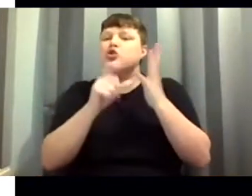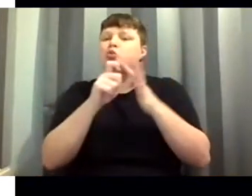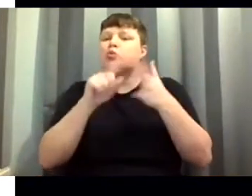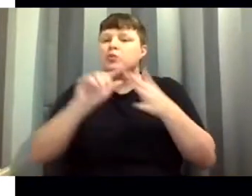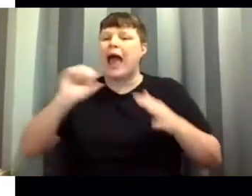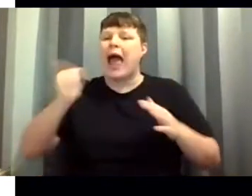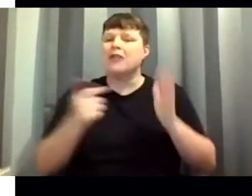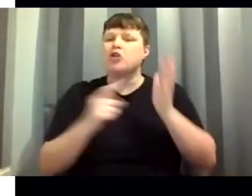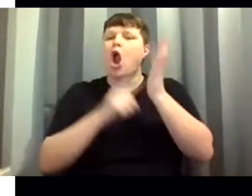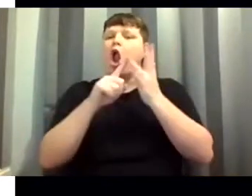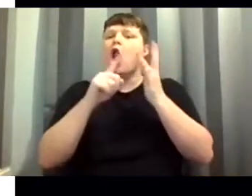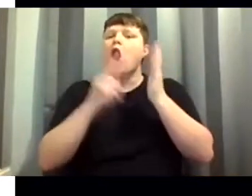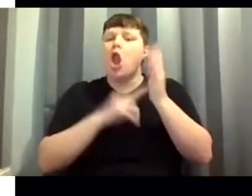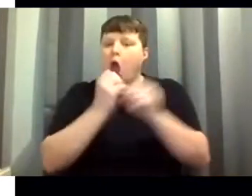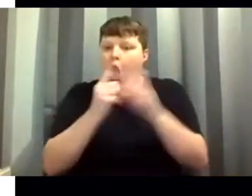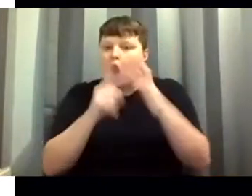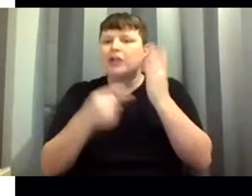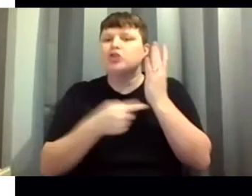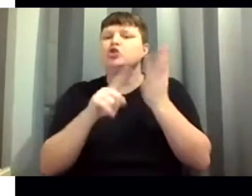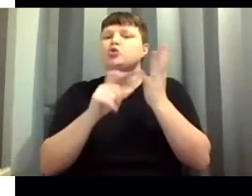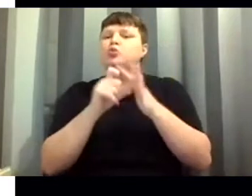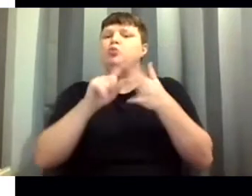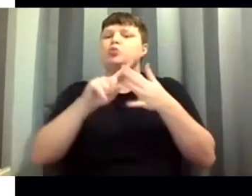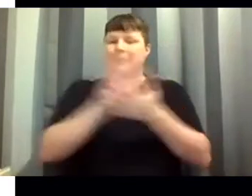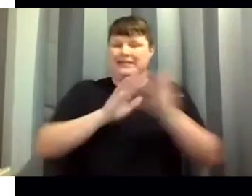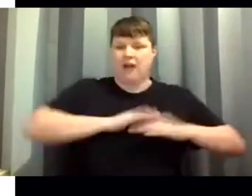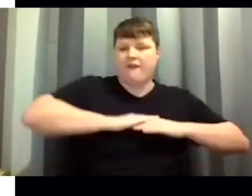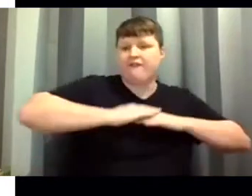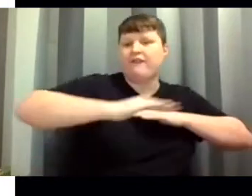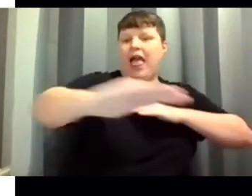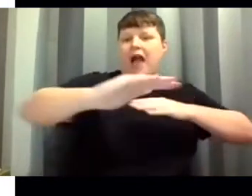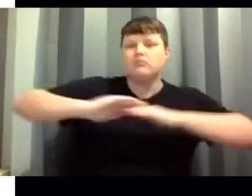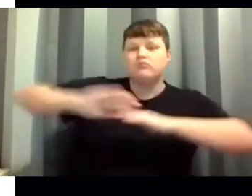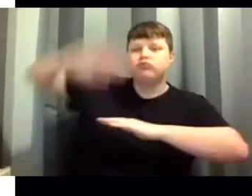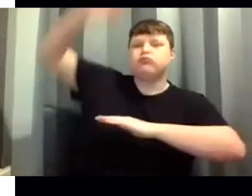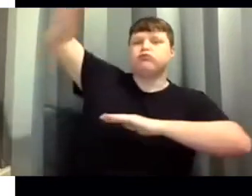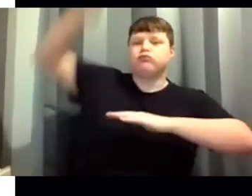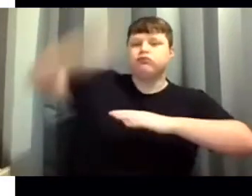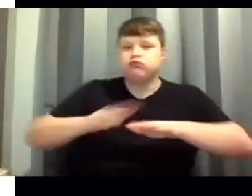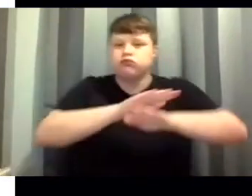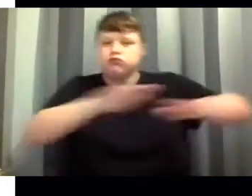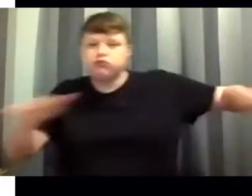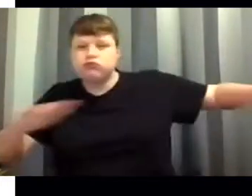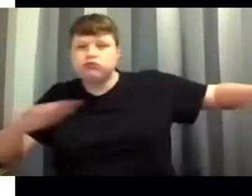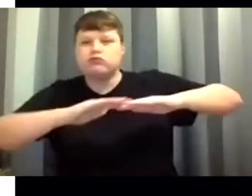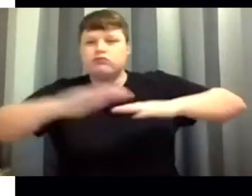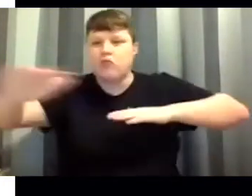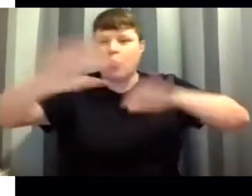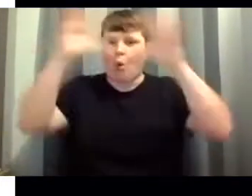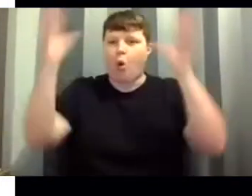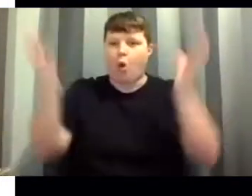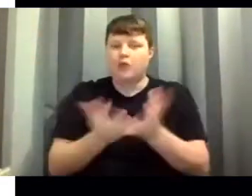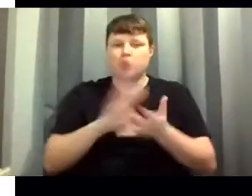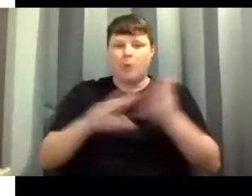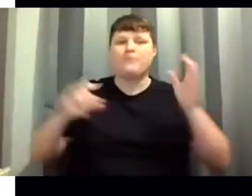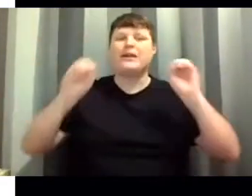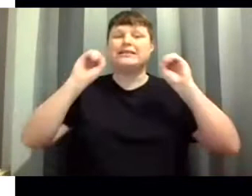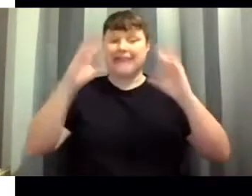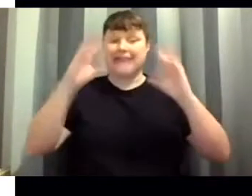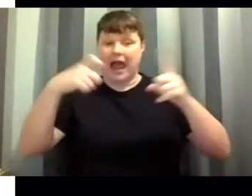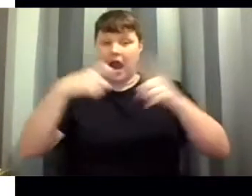kilometer grid scales in a limited area (so within just a region) and 10 kilometers on a global model